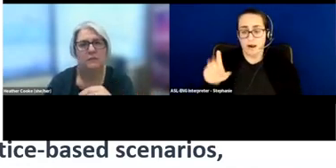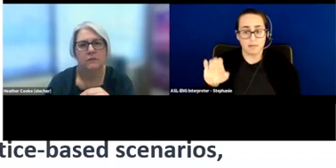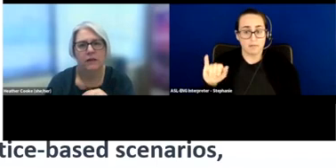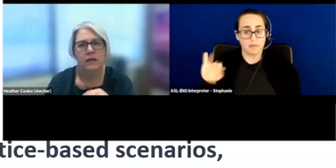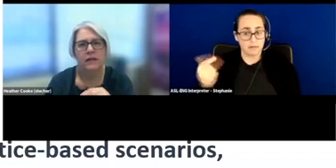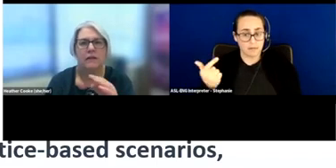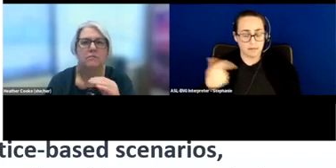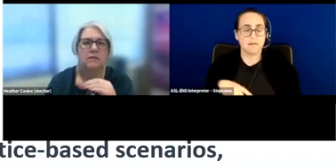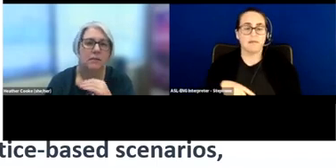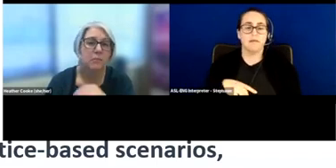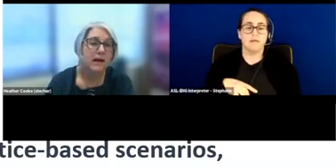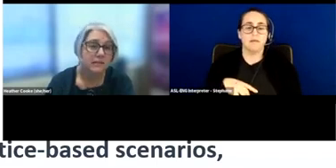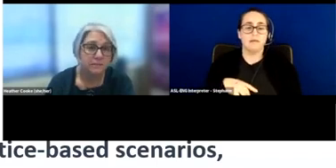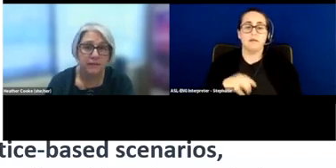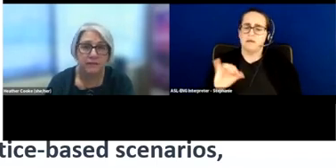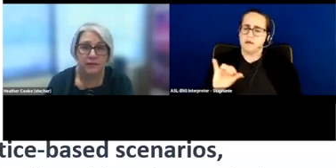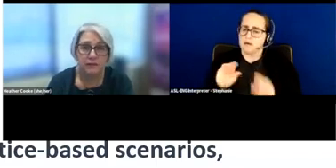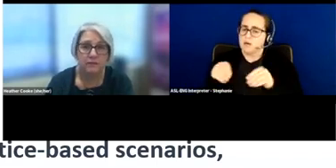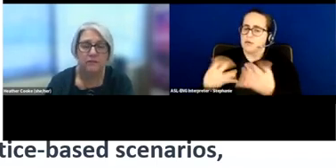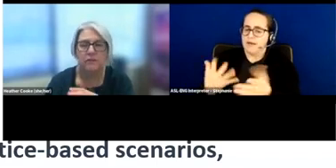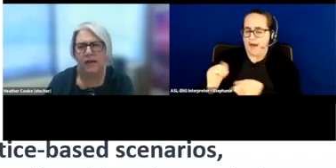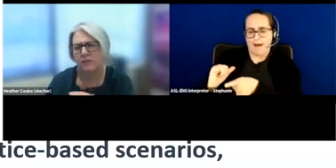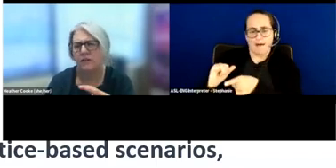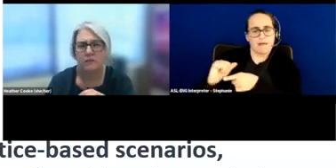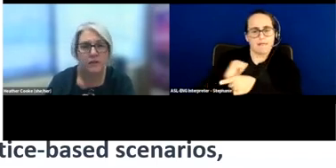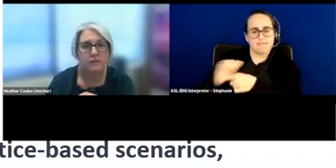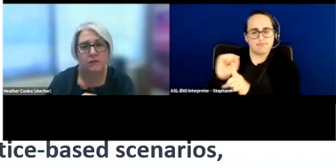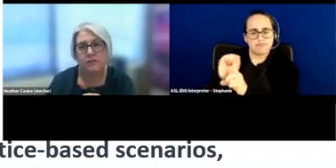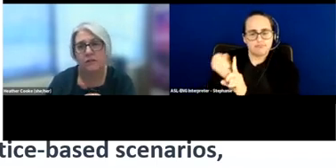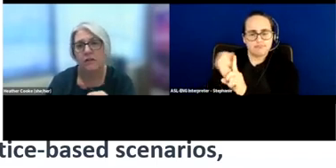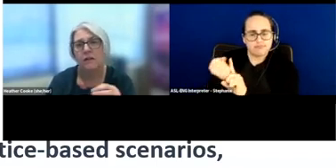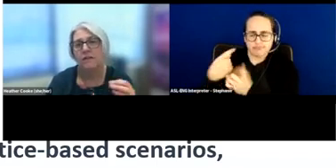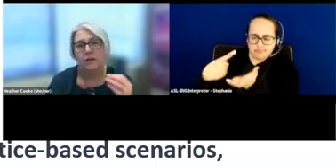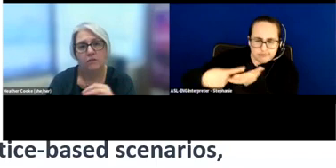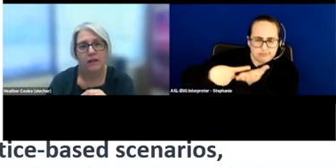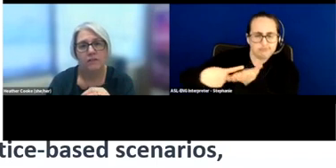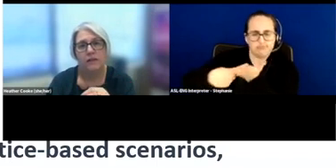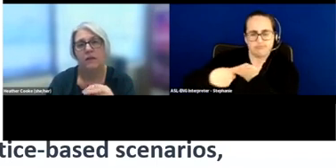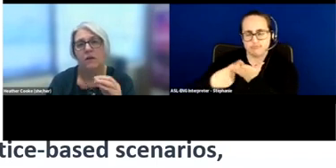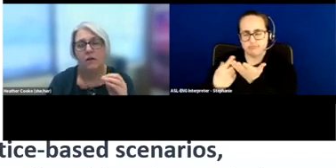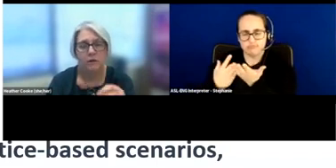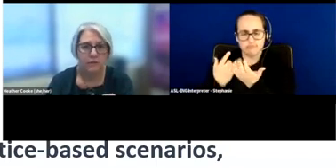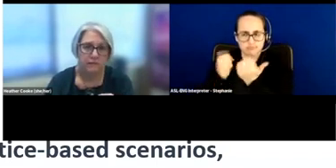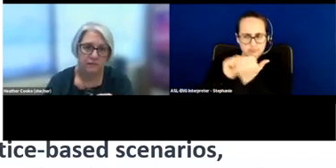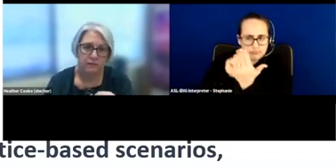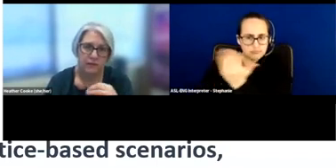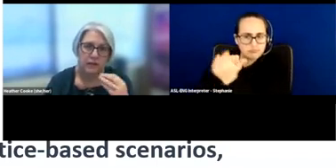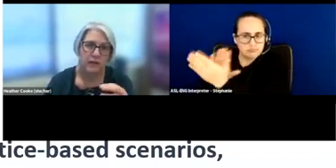also wanted to provide practice based scenarios, strategies and resources for addressing workplace incivility.